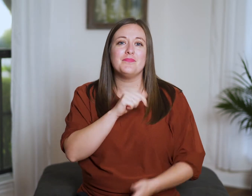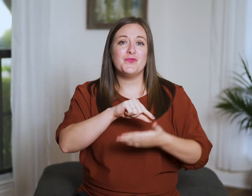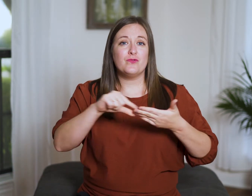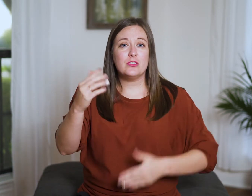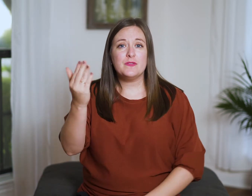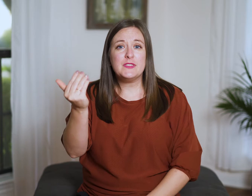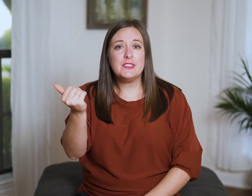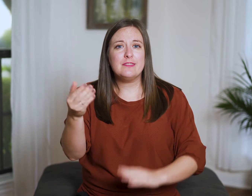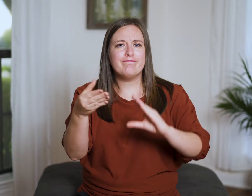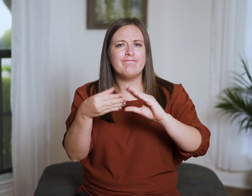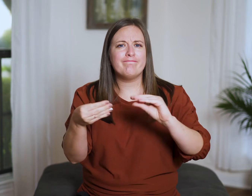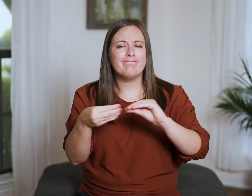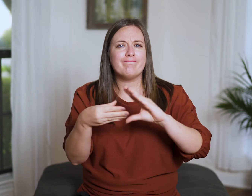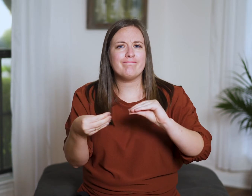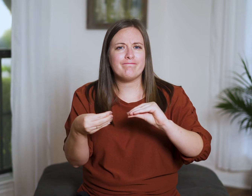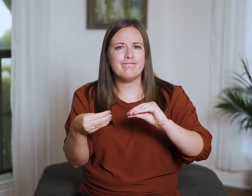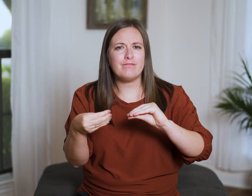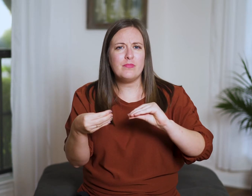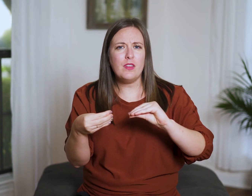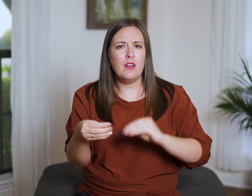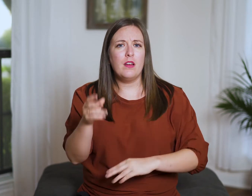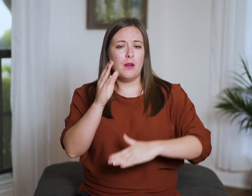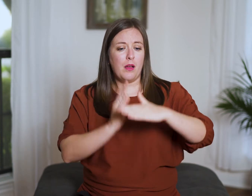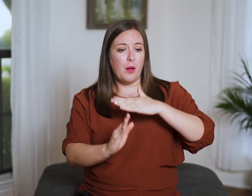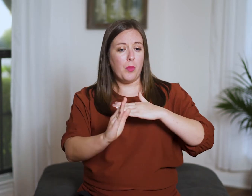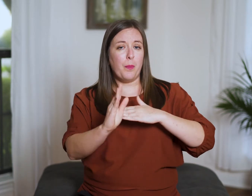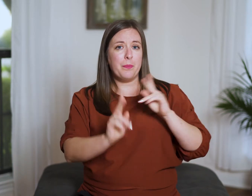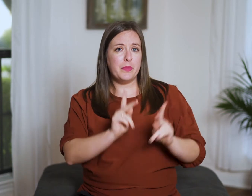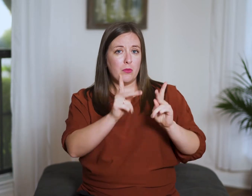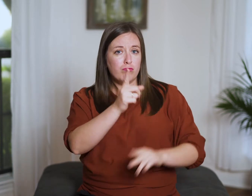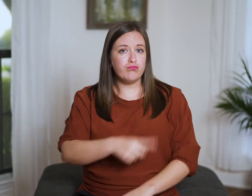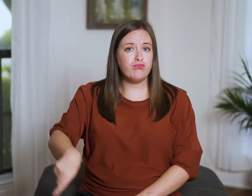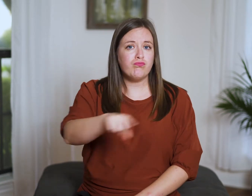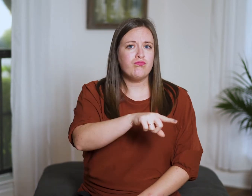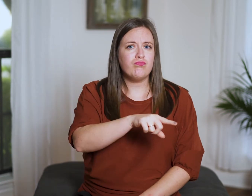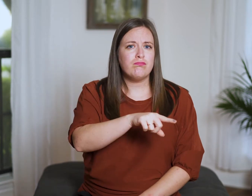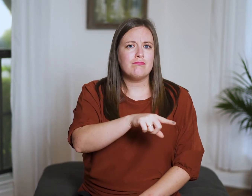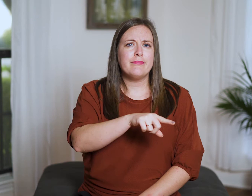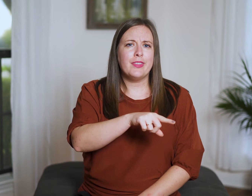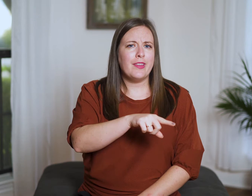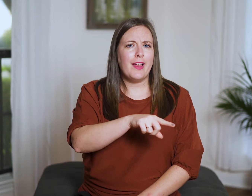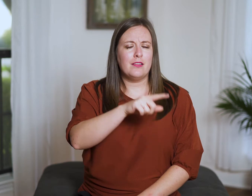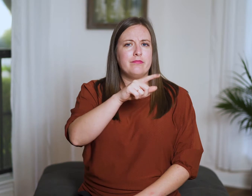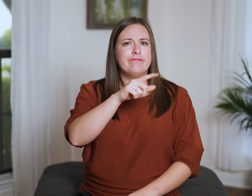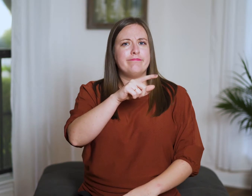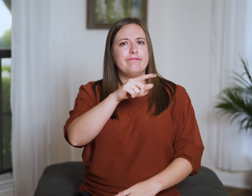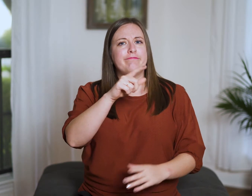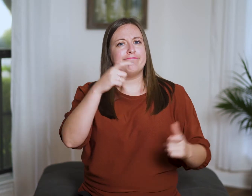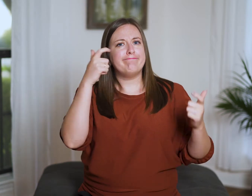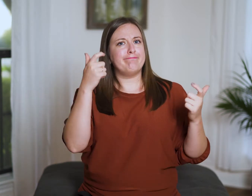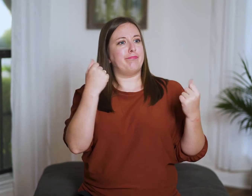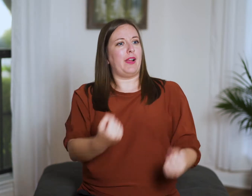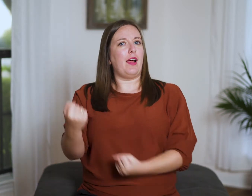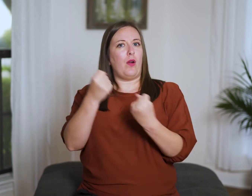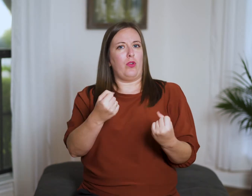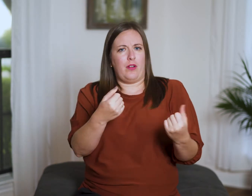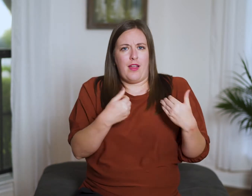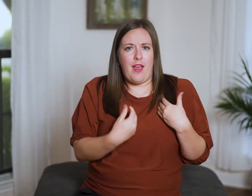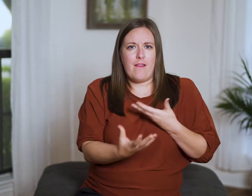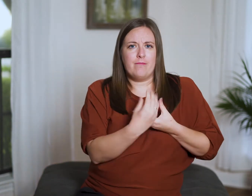Verse 15 says the humble, patient tongue wields great power: